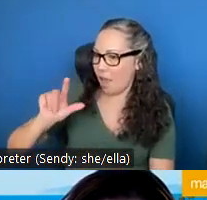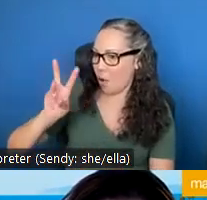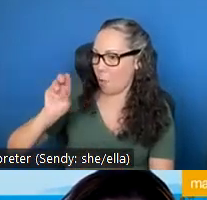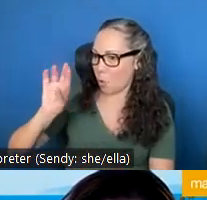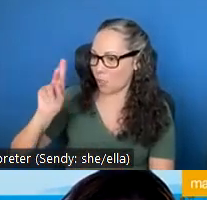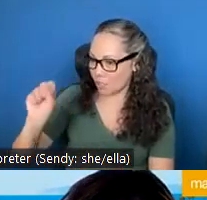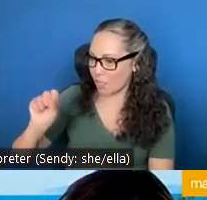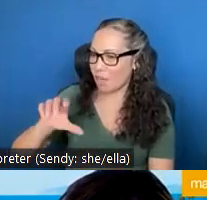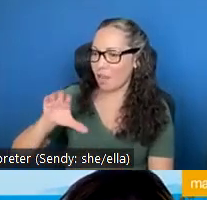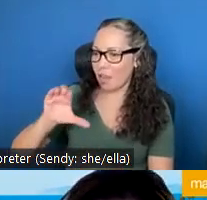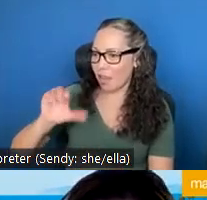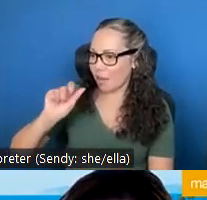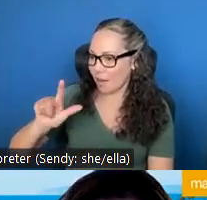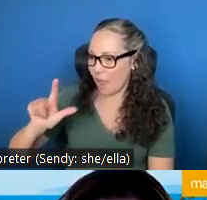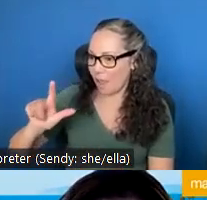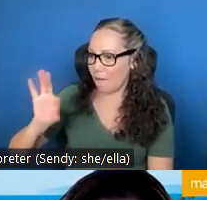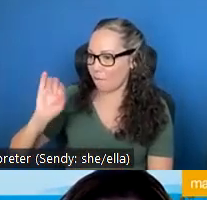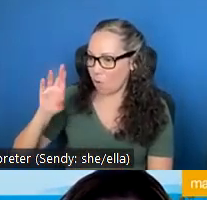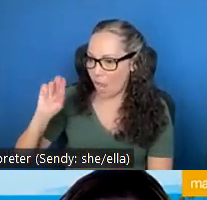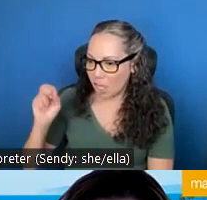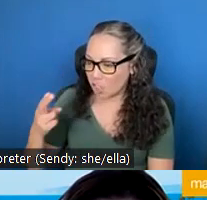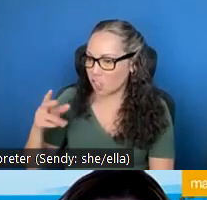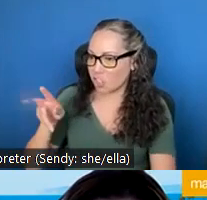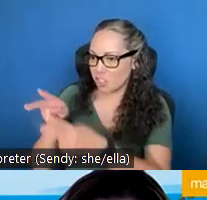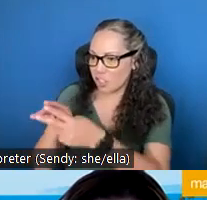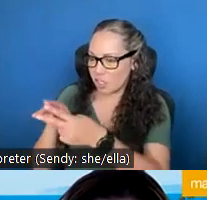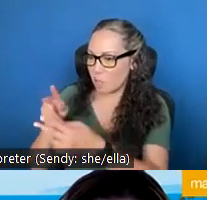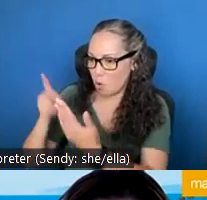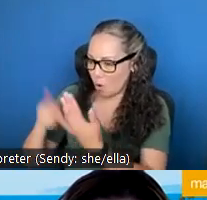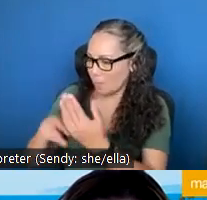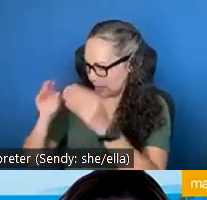workload based methodologies as your volume increases assuming your widgets are correct